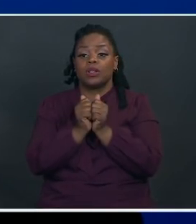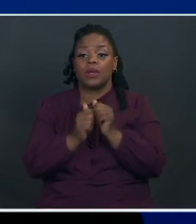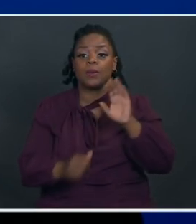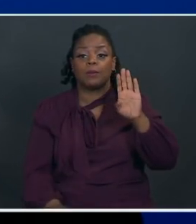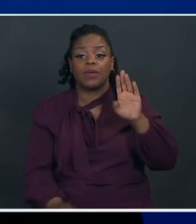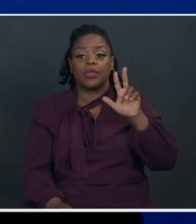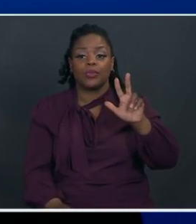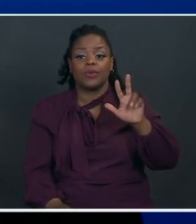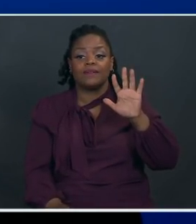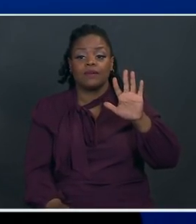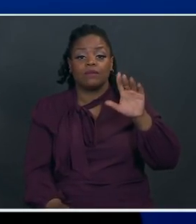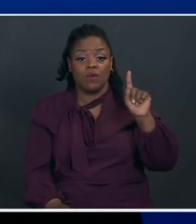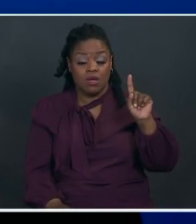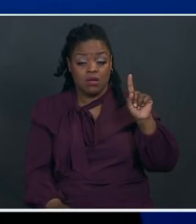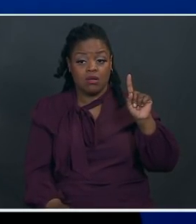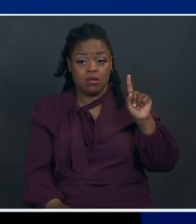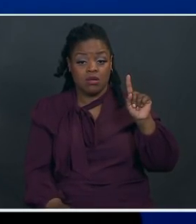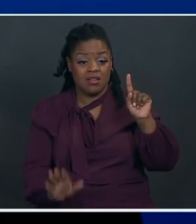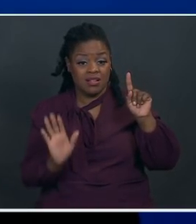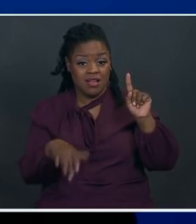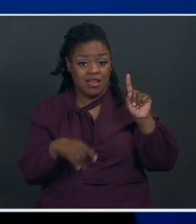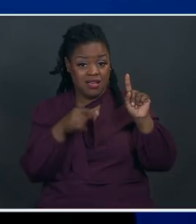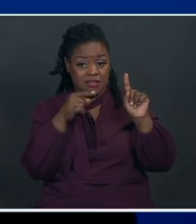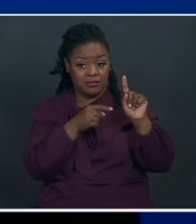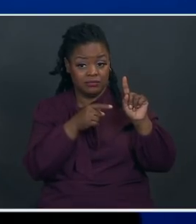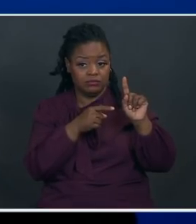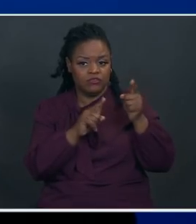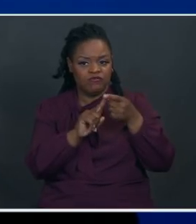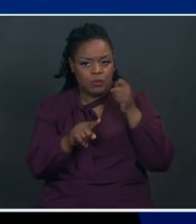or, what we're seeing as the dominant one in South Africa,